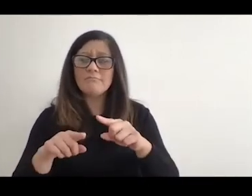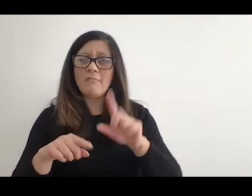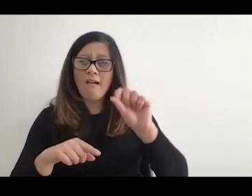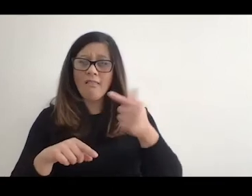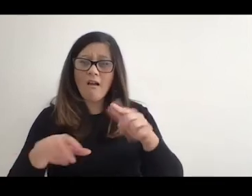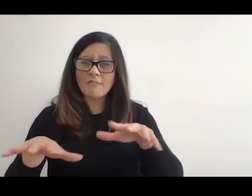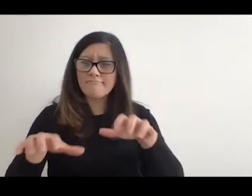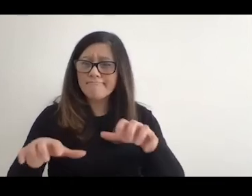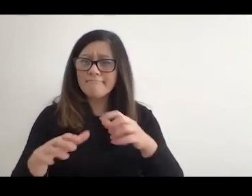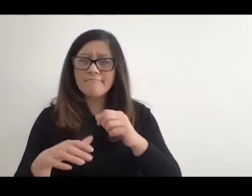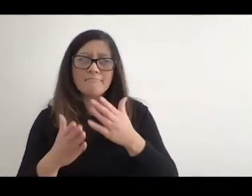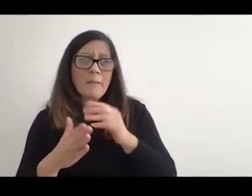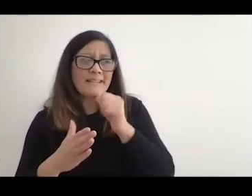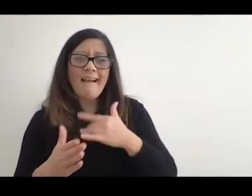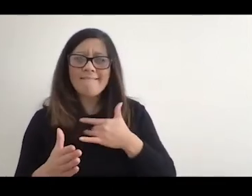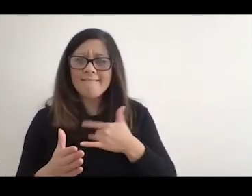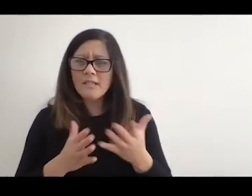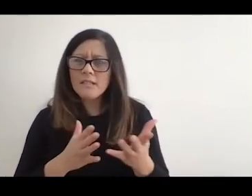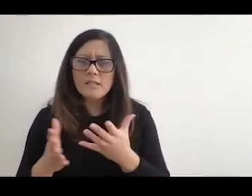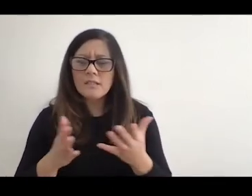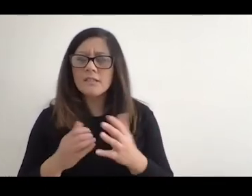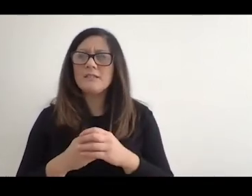what's happening anyway, so that's why it's so dangerous to have that.